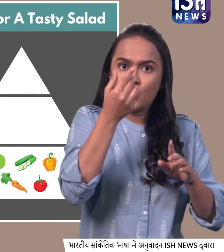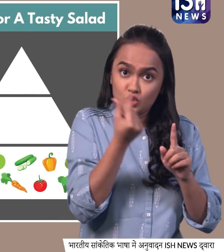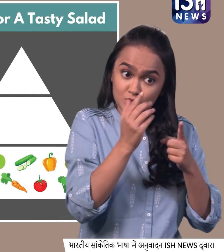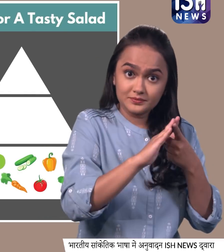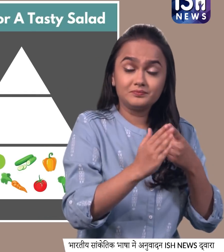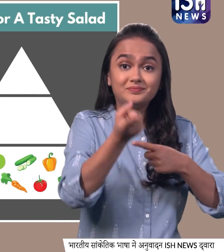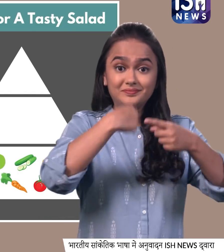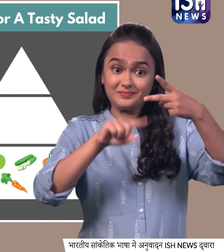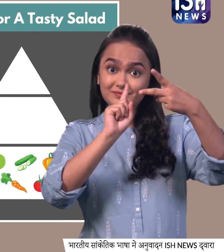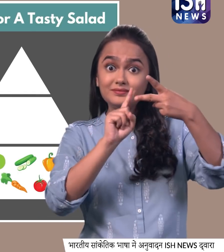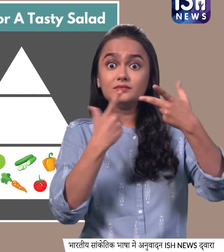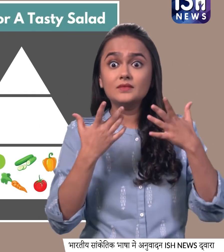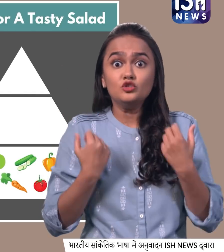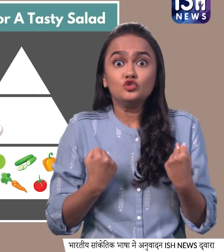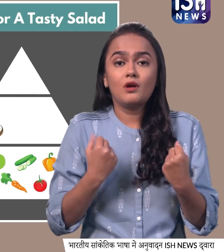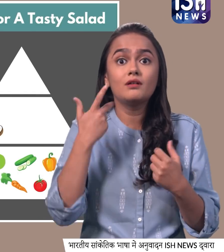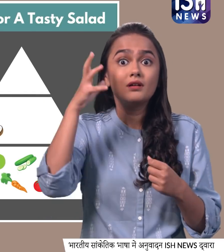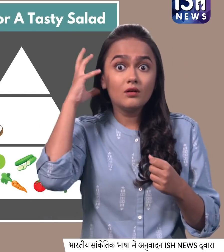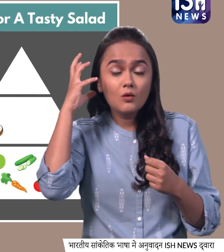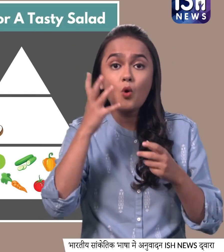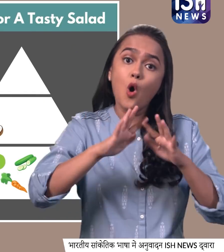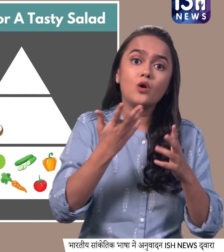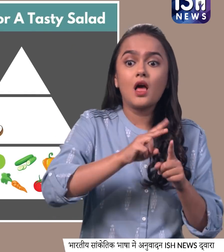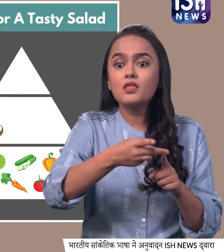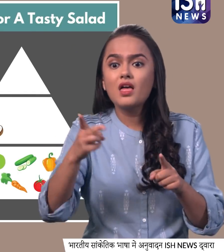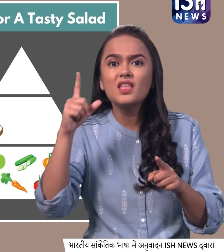then come your healthy fats, which include coconuts or other nuts